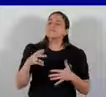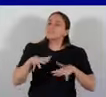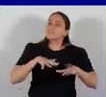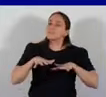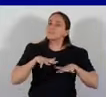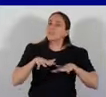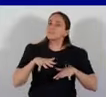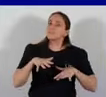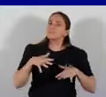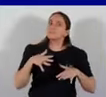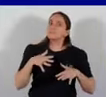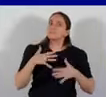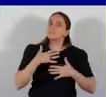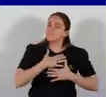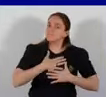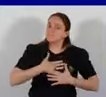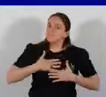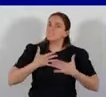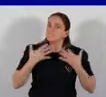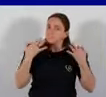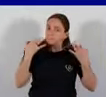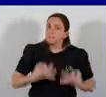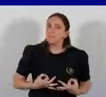That puts us in a situation of well-being and wealth